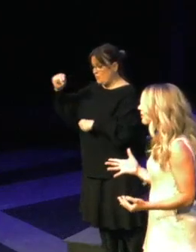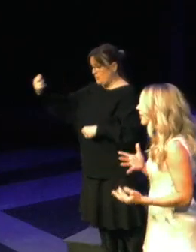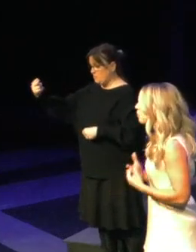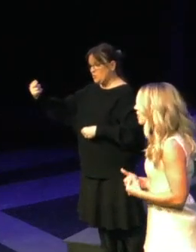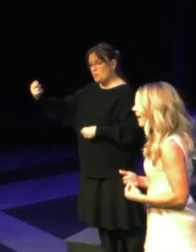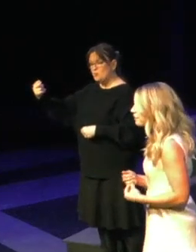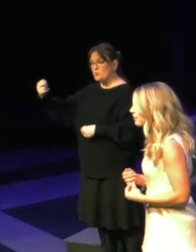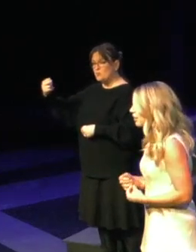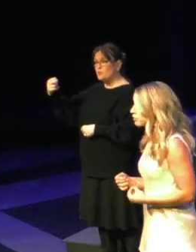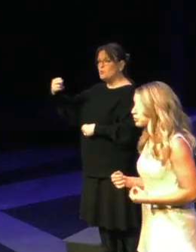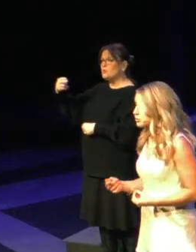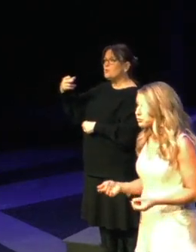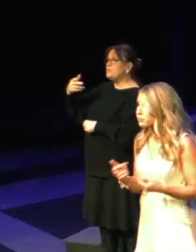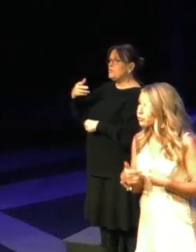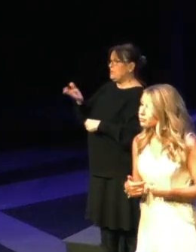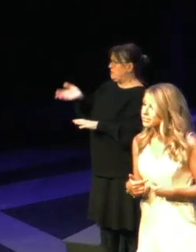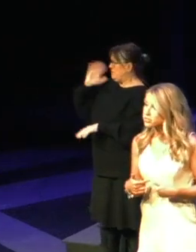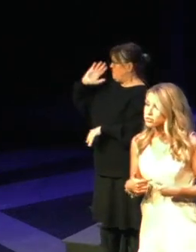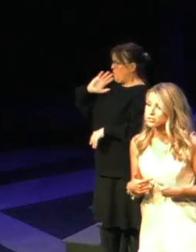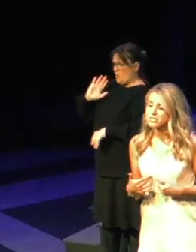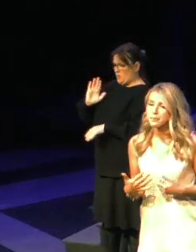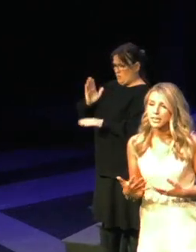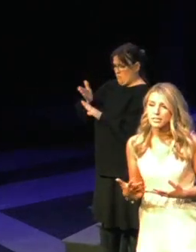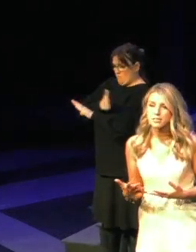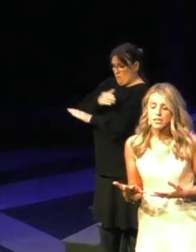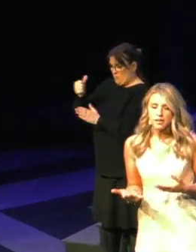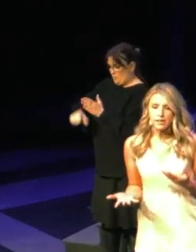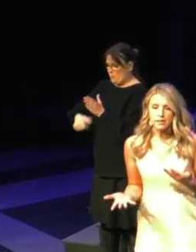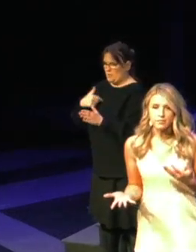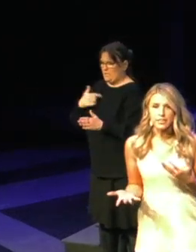have been something that I would not have been comfortable doing before my surgeries because